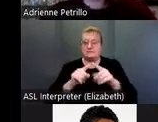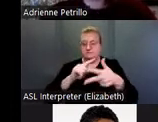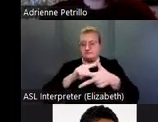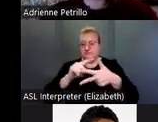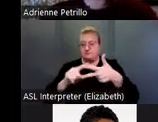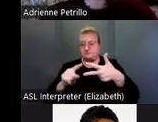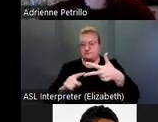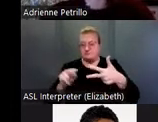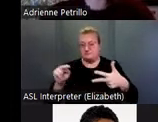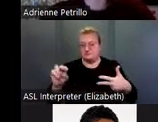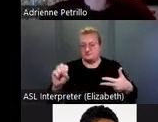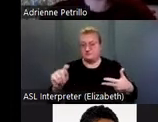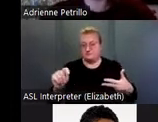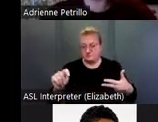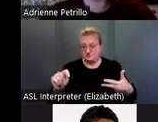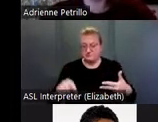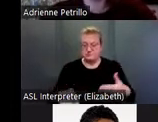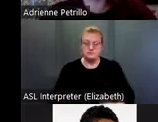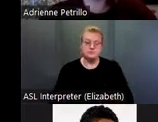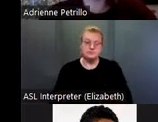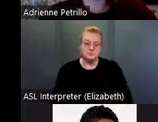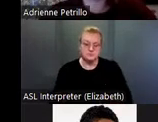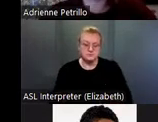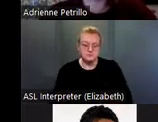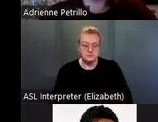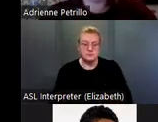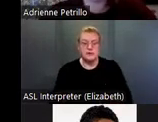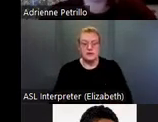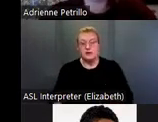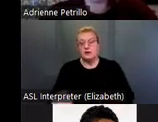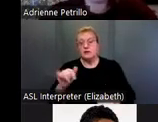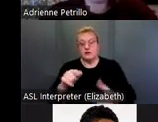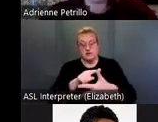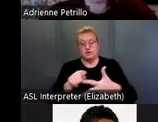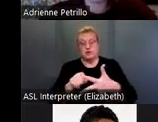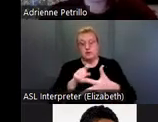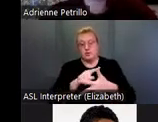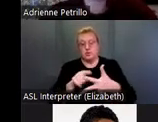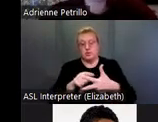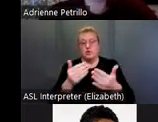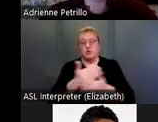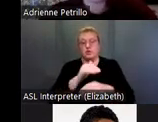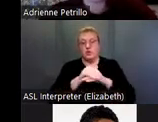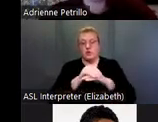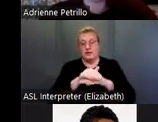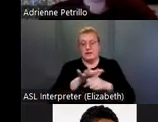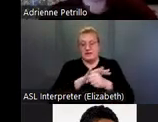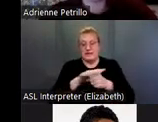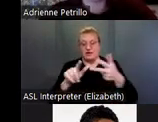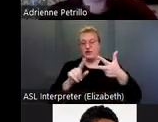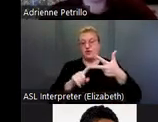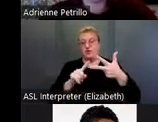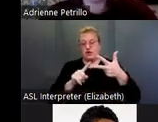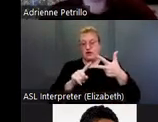including NEST 1 and 2, which is primarily focused on New England artists, and NEST 3, which is an opportunity